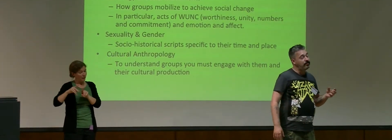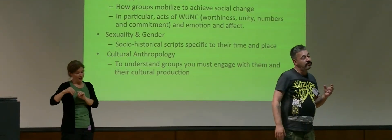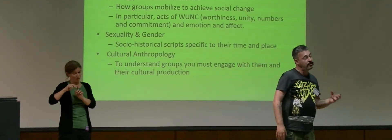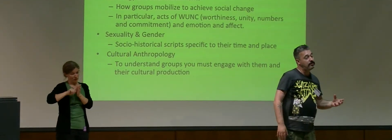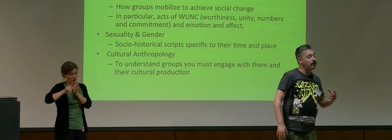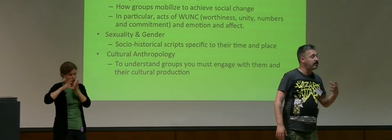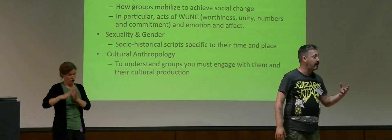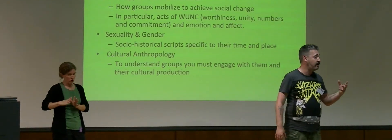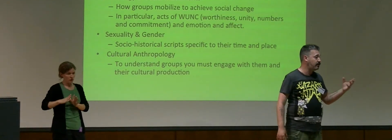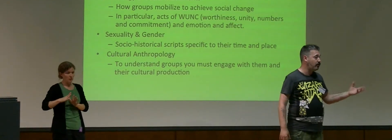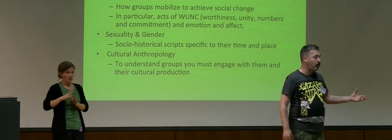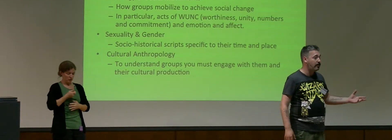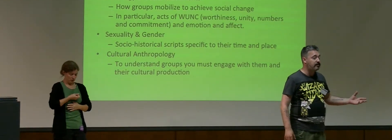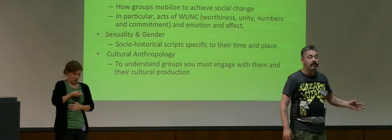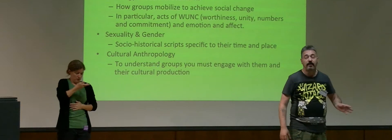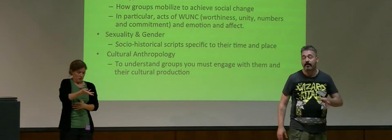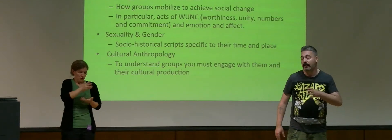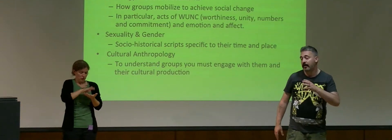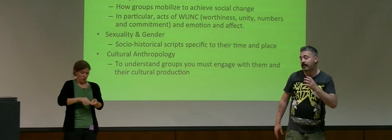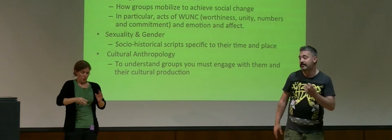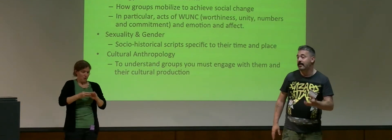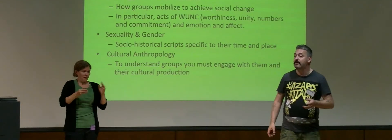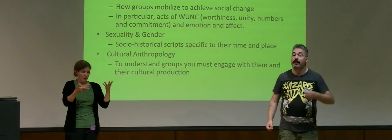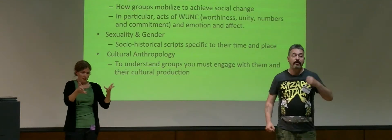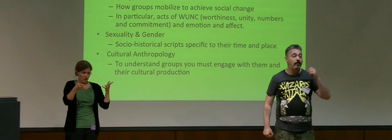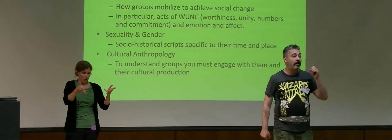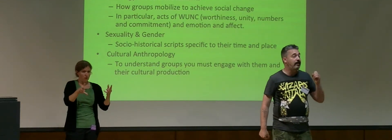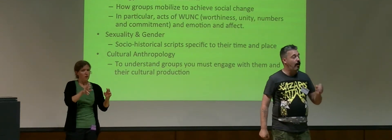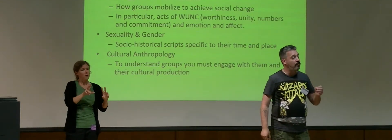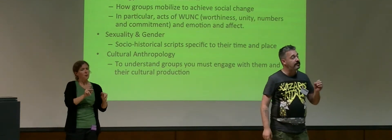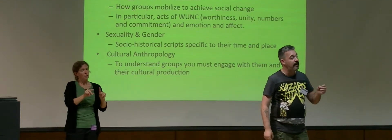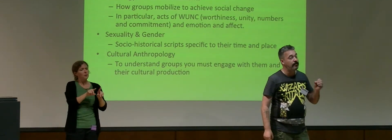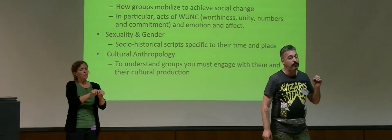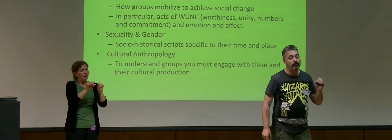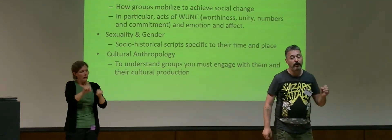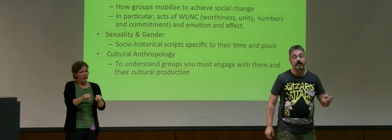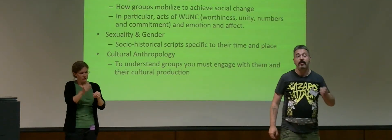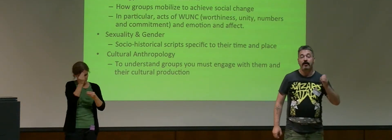not just that we’re telling stories. He says that we can only tell these stories